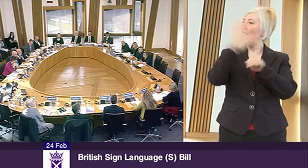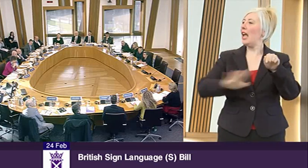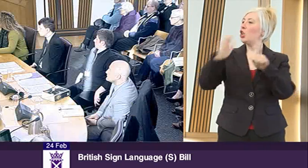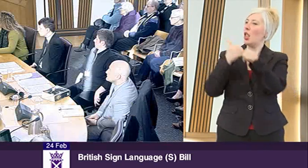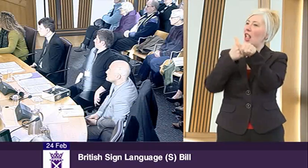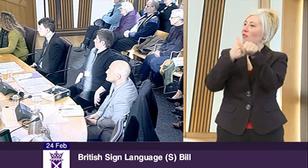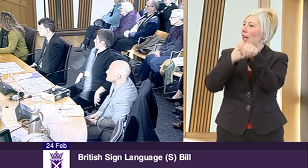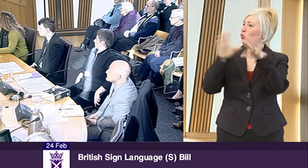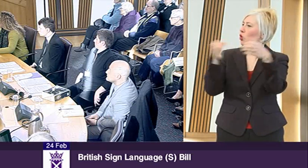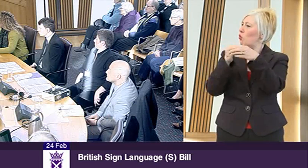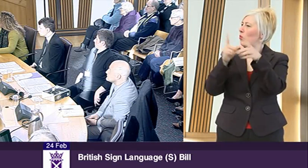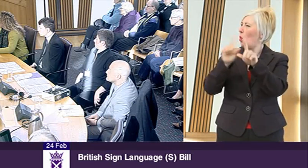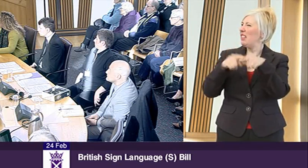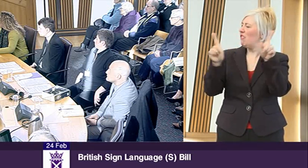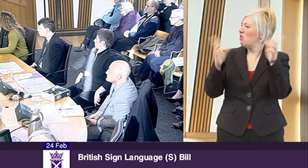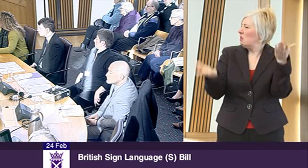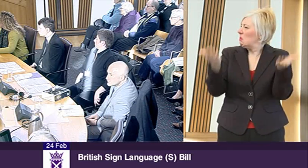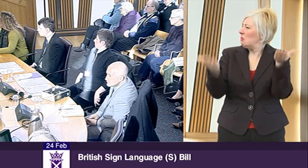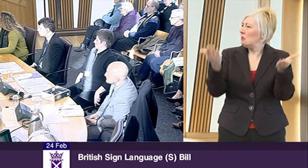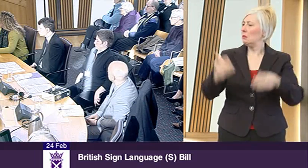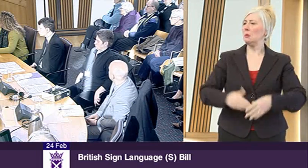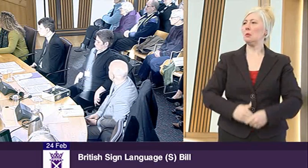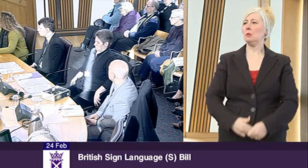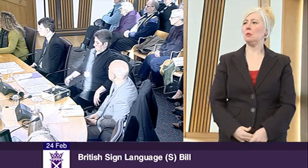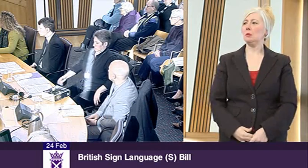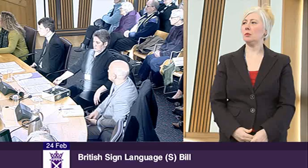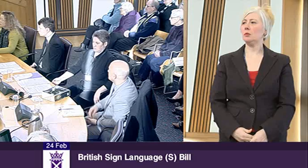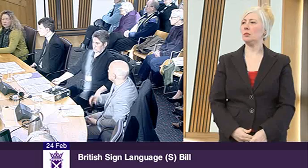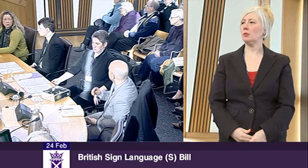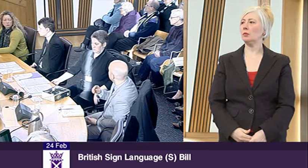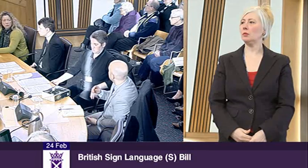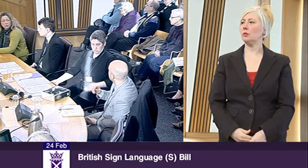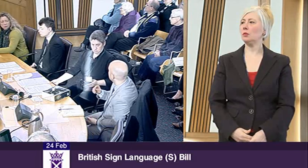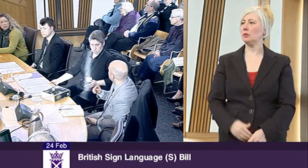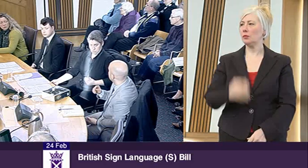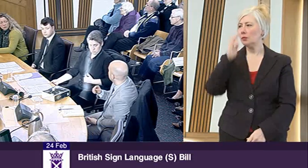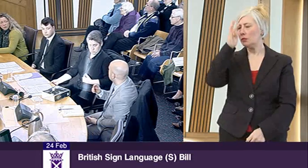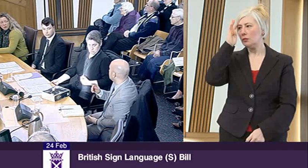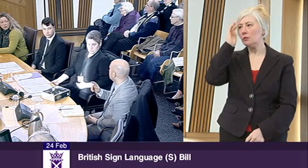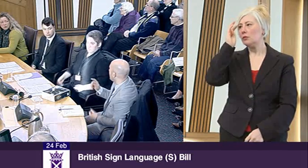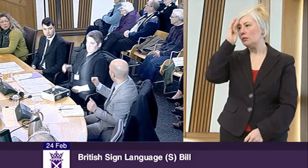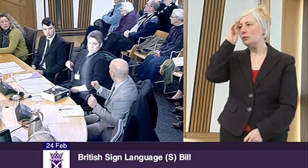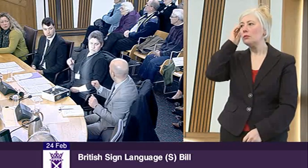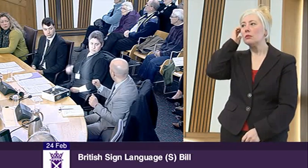the national advisory body’s role?